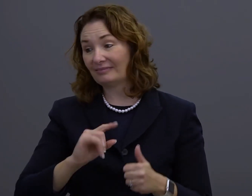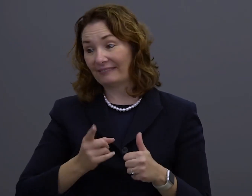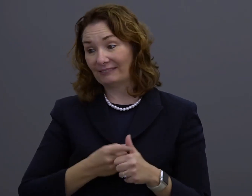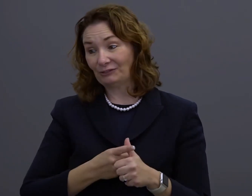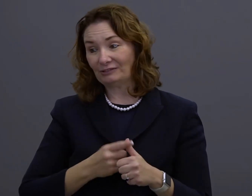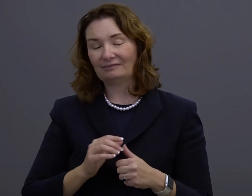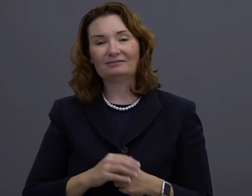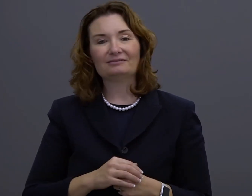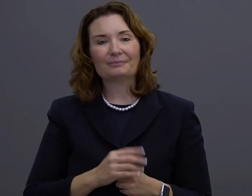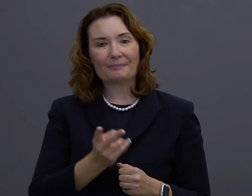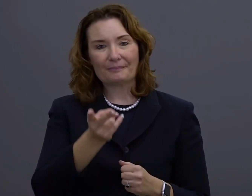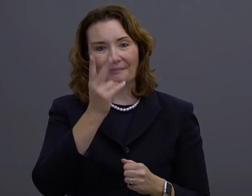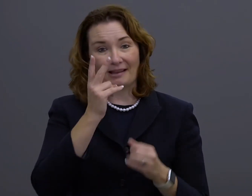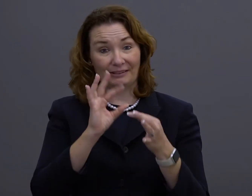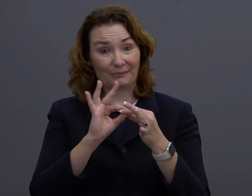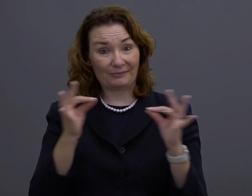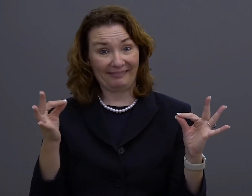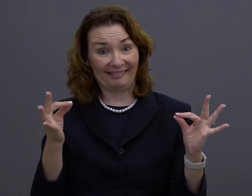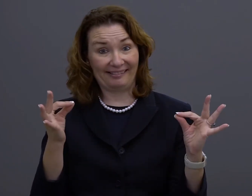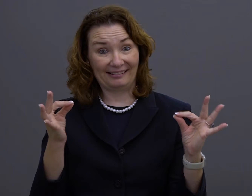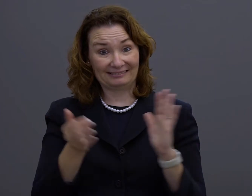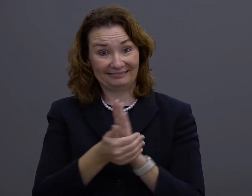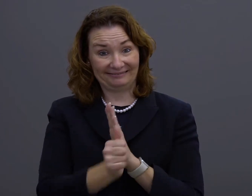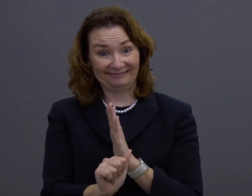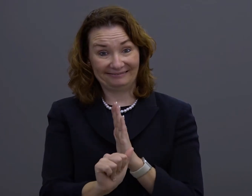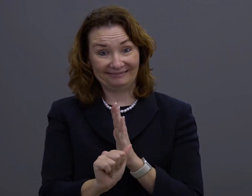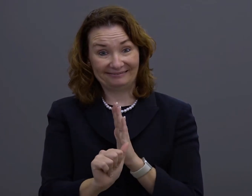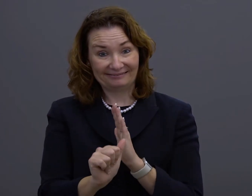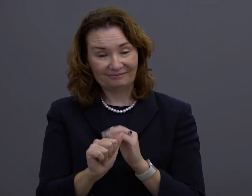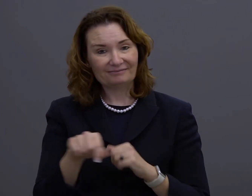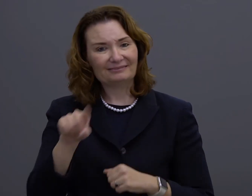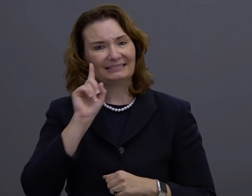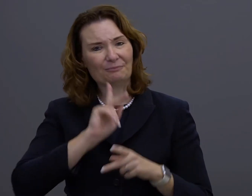The first theme was related to bilingual skills of interpreters.